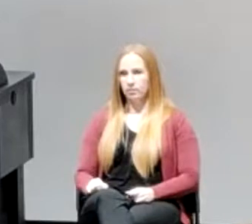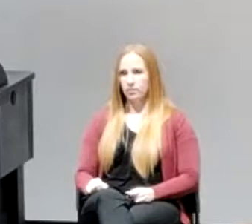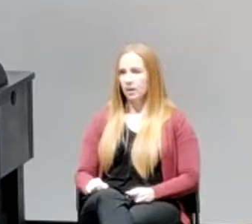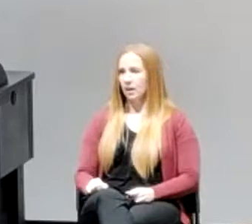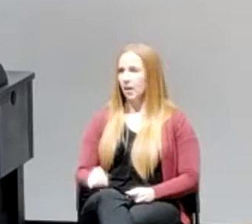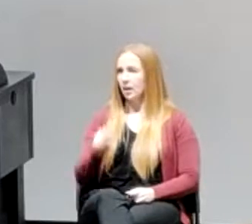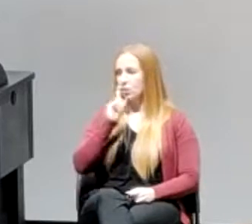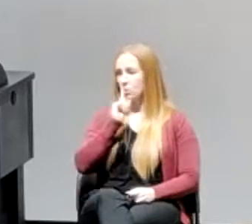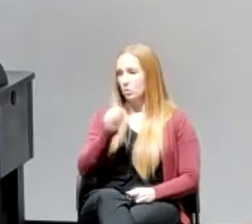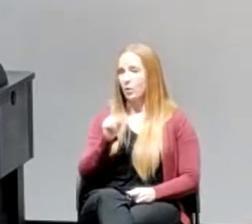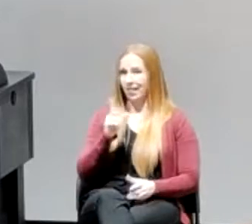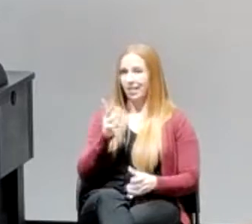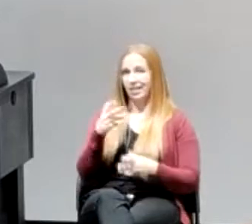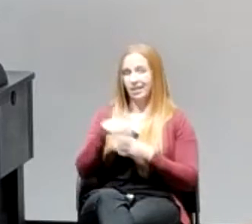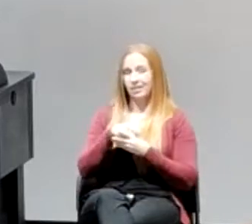achieve